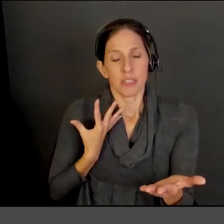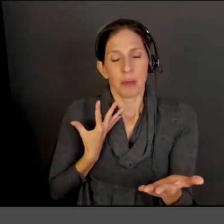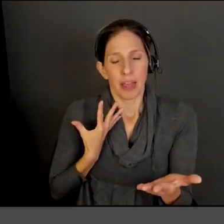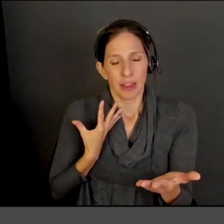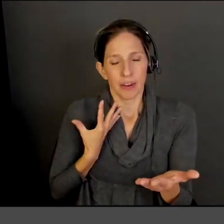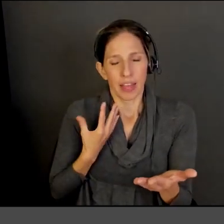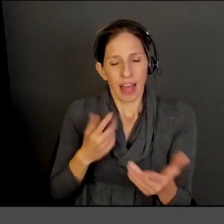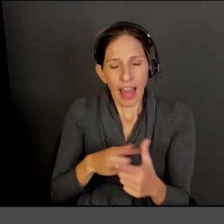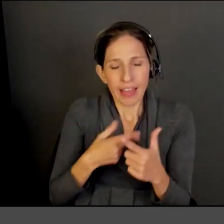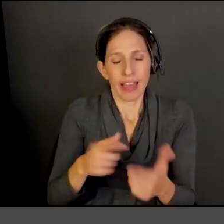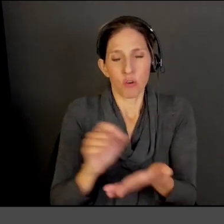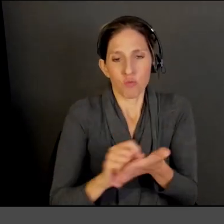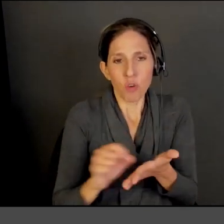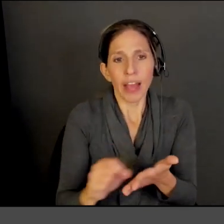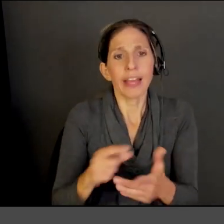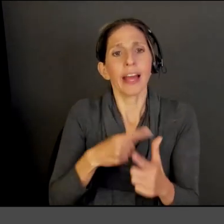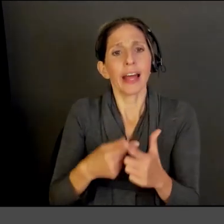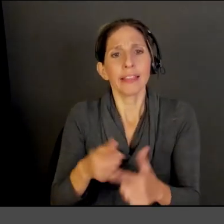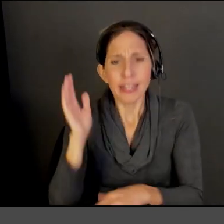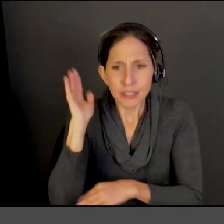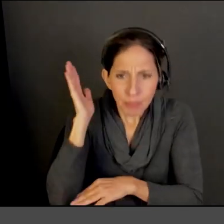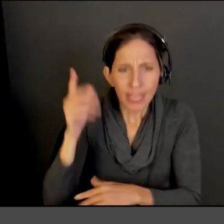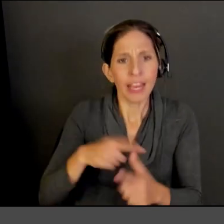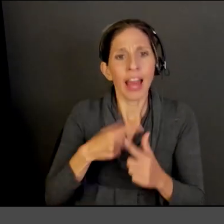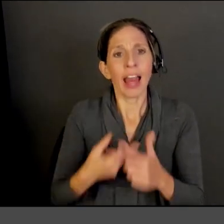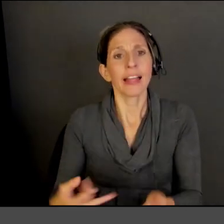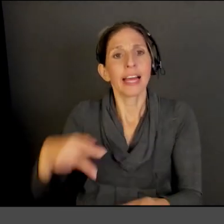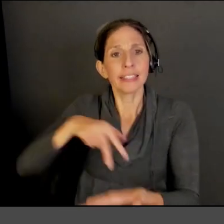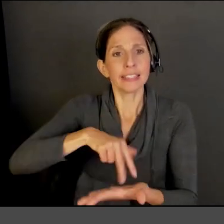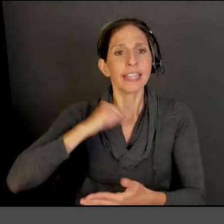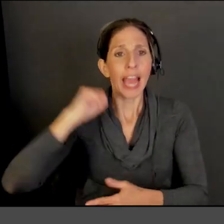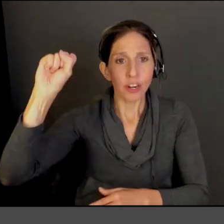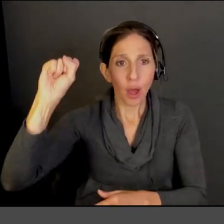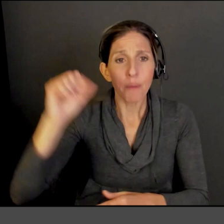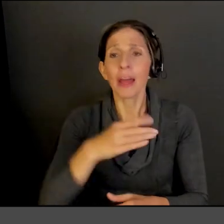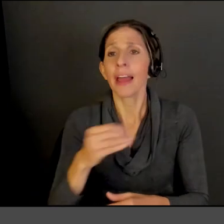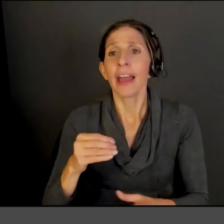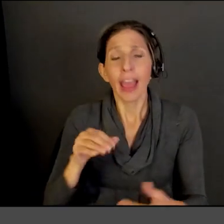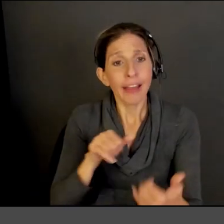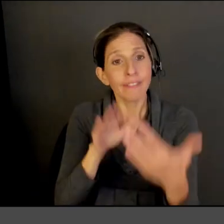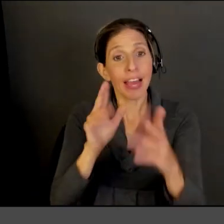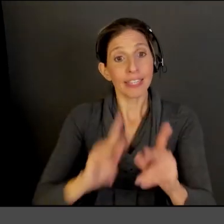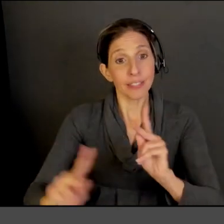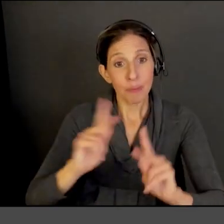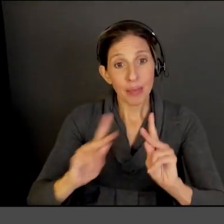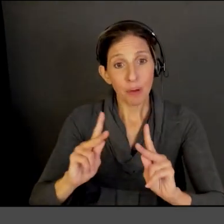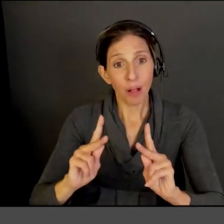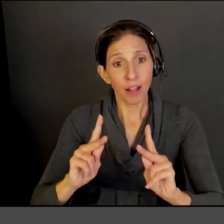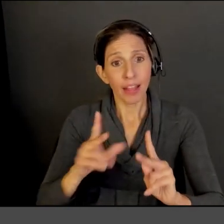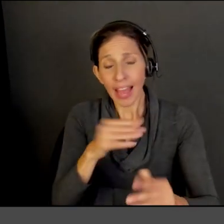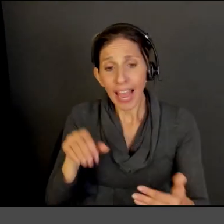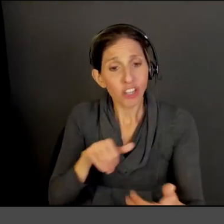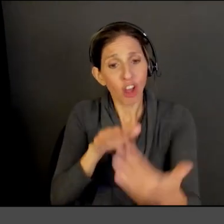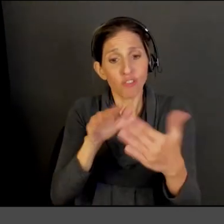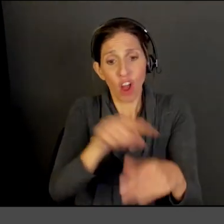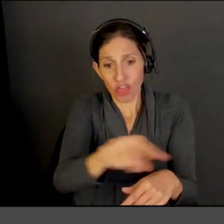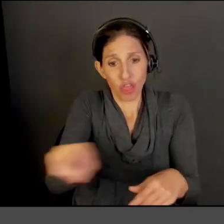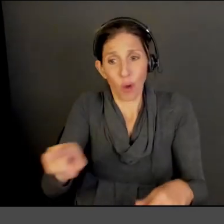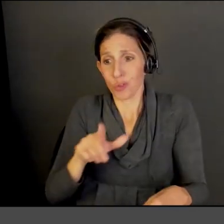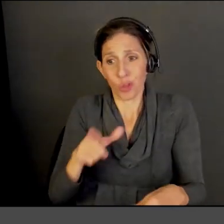AND THEN FACE THE PEOPLE AND FACE THOSE THAT DIDN'T WANT HIM TO SPEAK. SO SO THE HUMANITIES COMPRISE